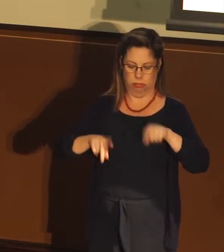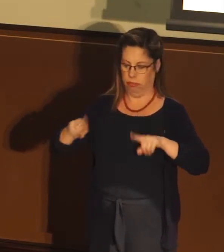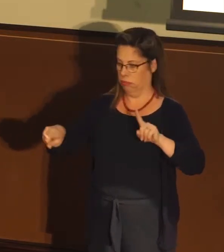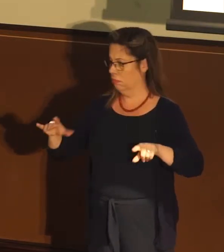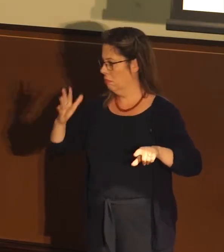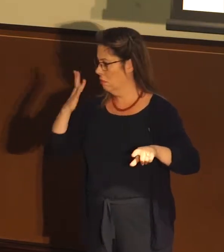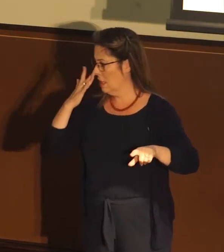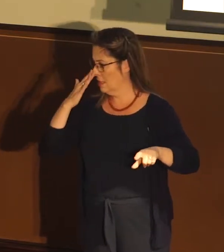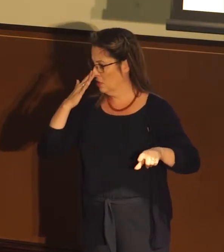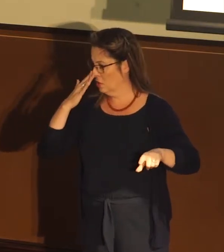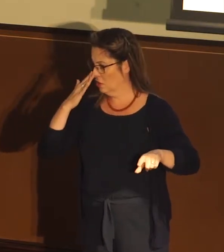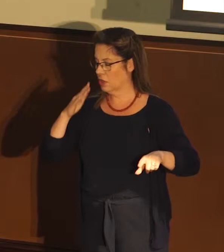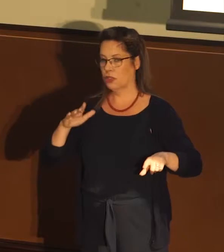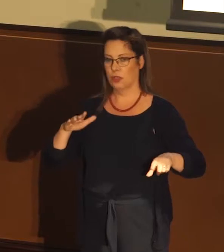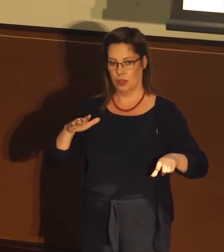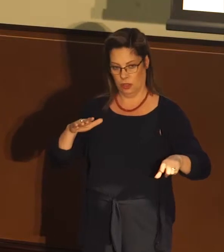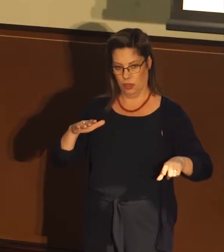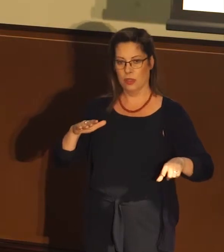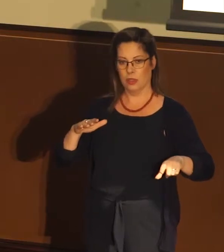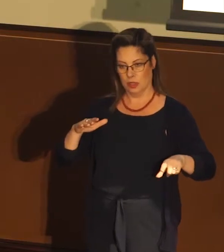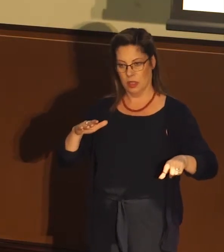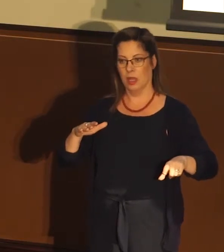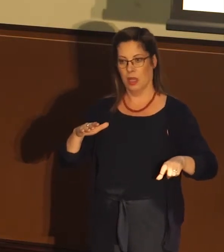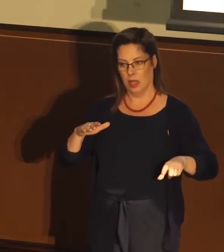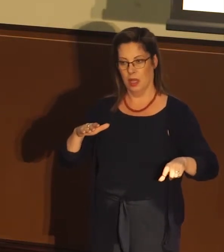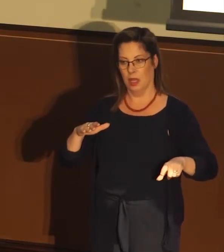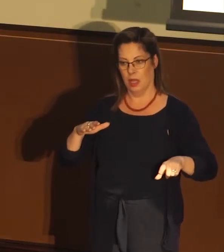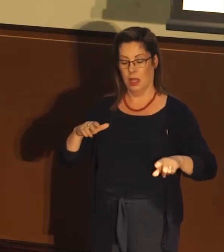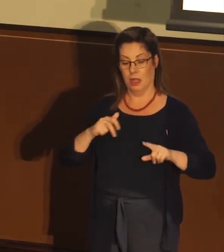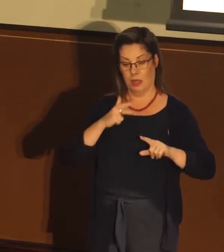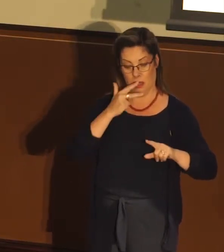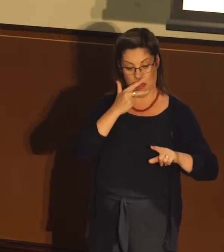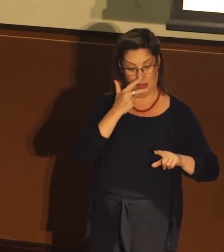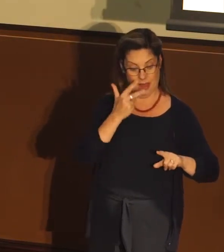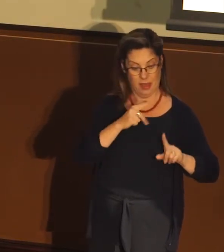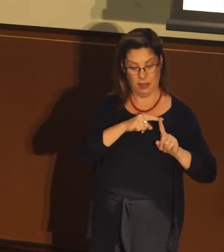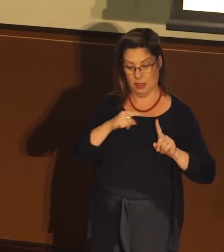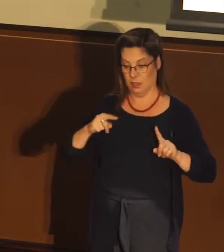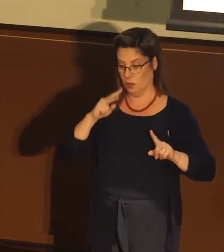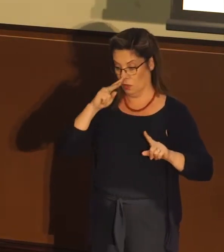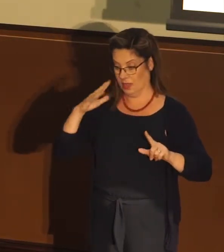The number one, or the largest workgroup we have is the 18 to 25-year age group.